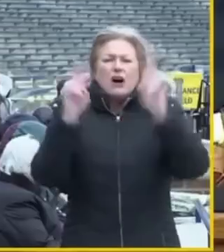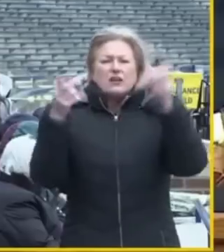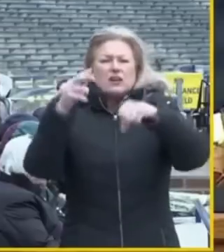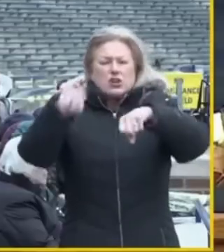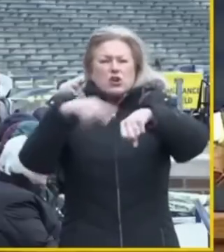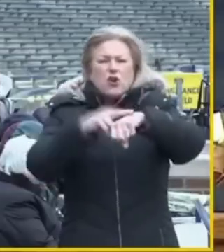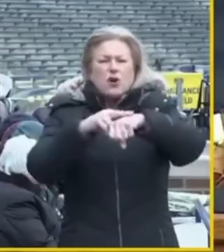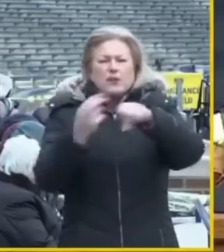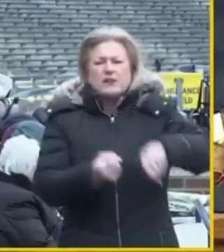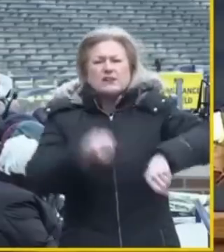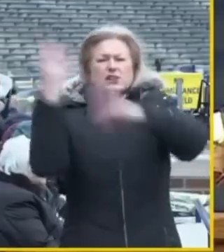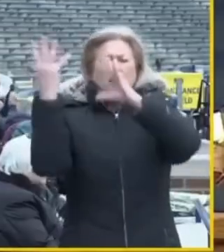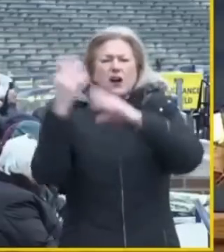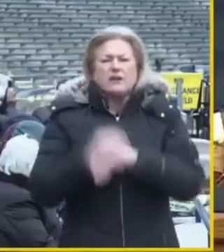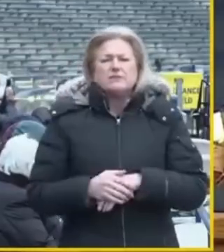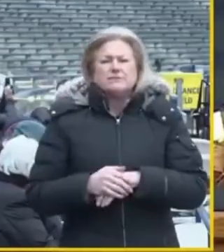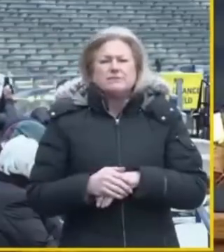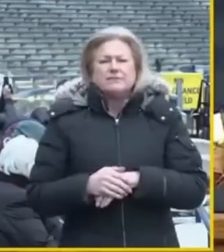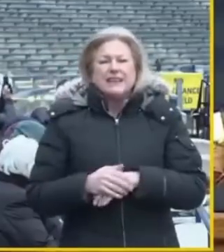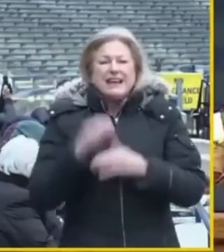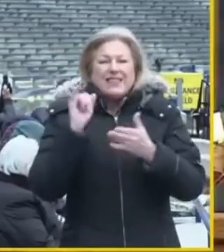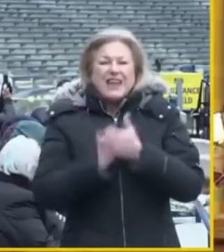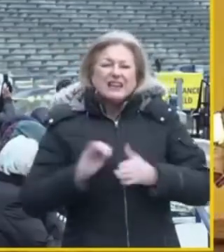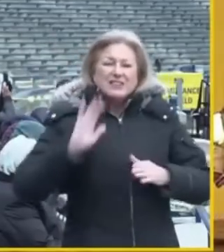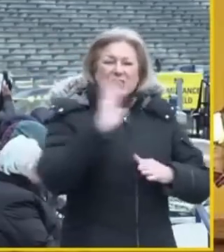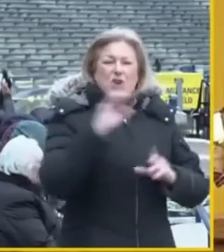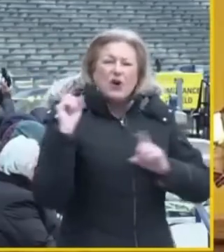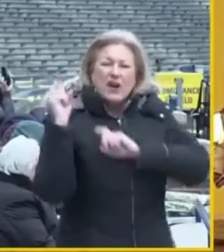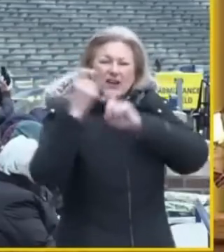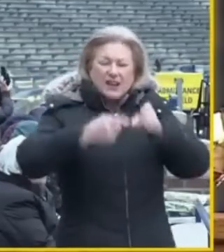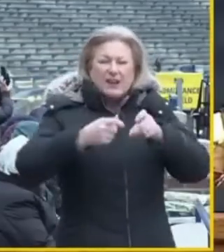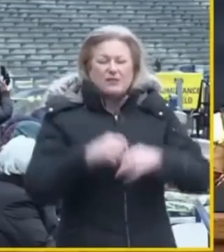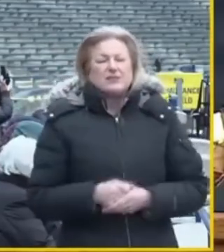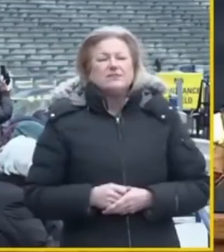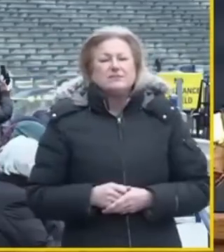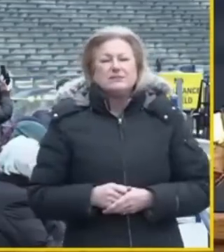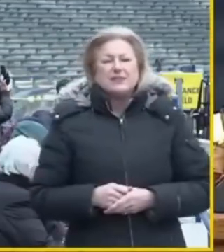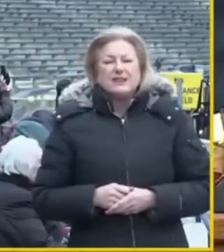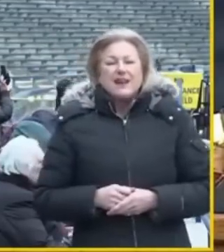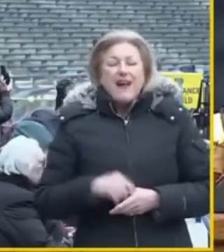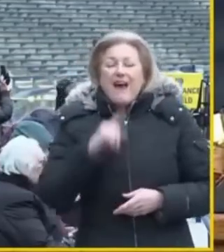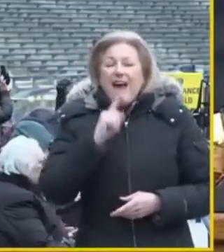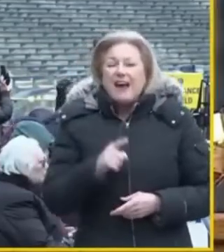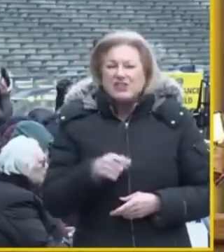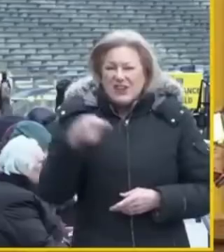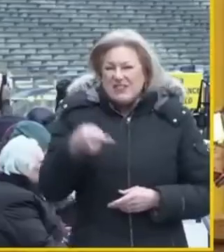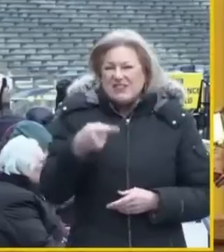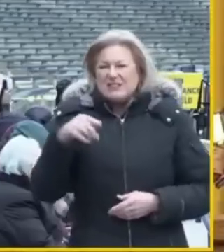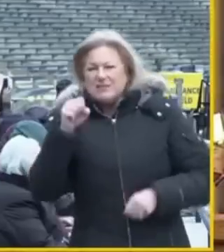And that is actually your gift. In fact, this uncertain moment that you,